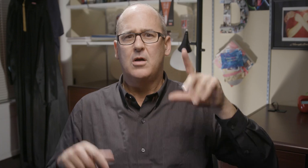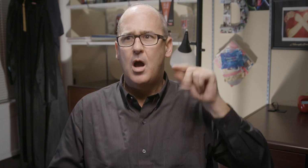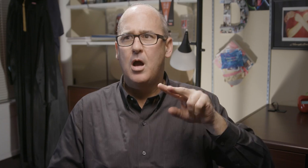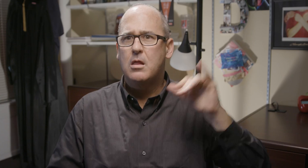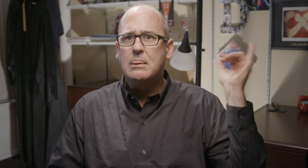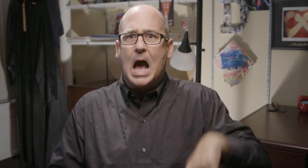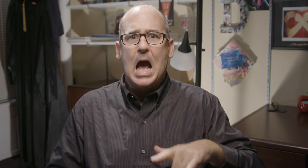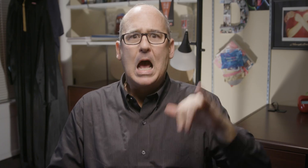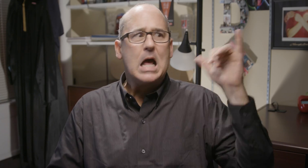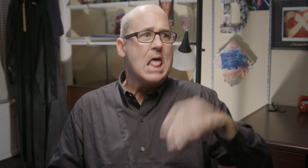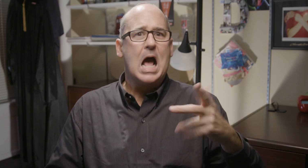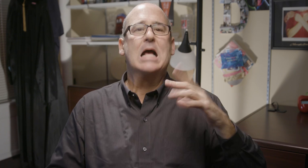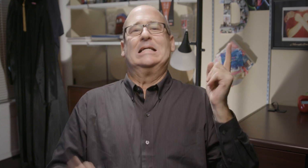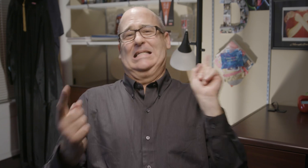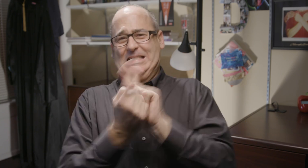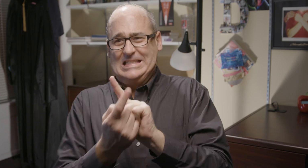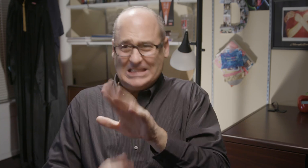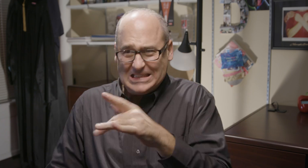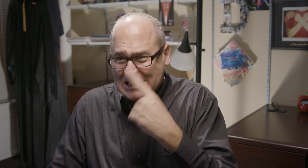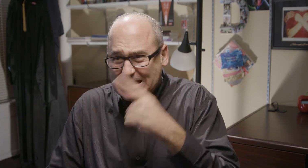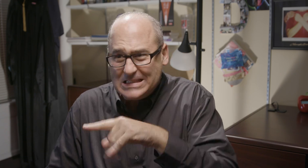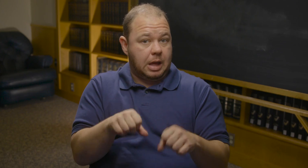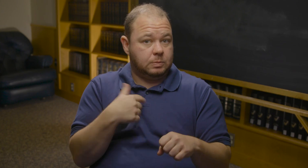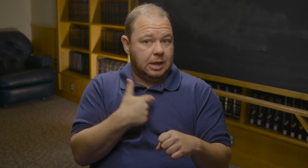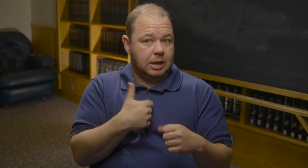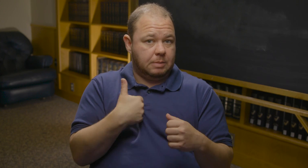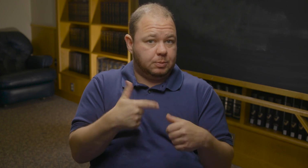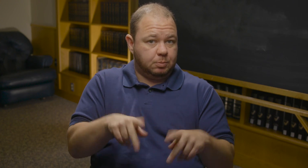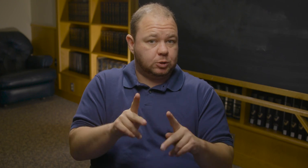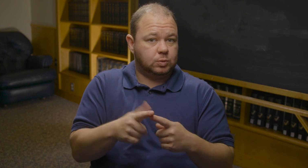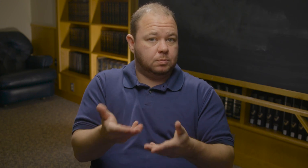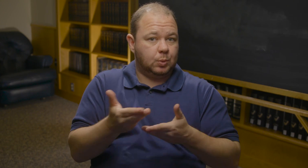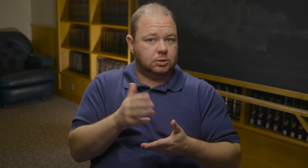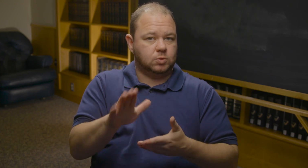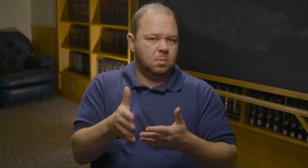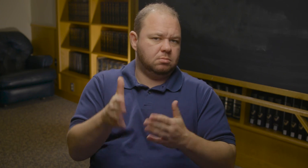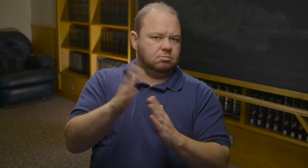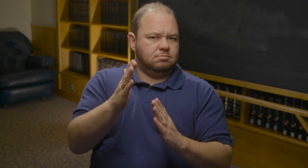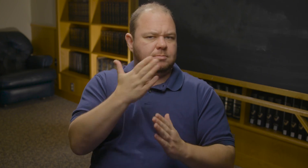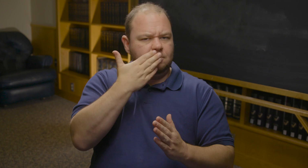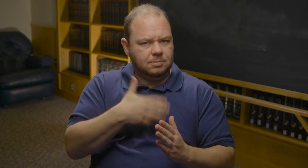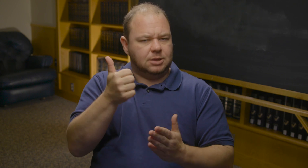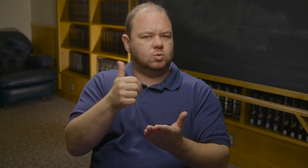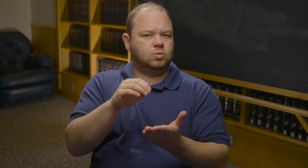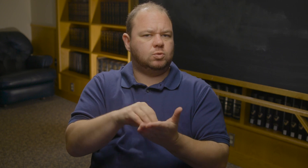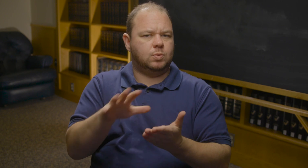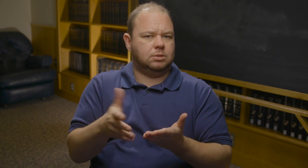Gallaudet saw this and said, "Yes! This is what I'm looking for." He approached the teachers and asked for permission to bring their best student